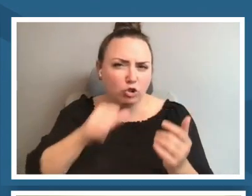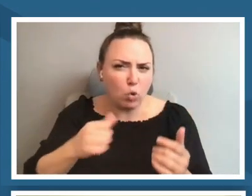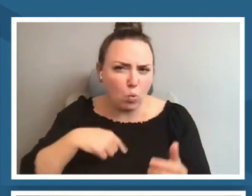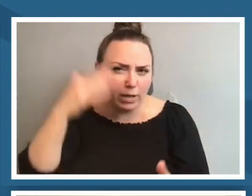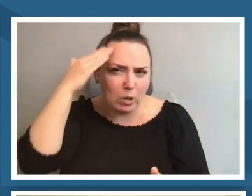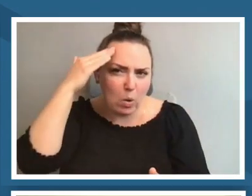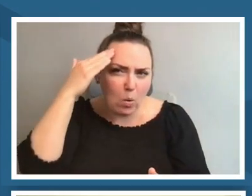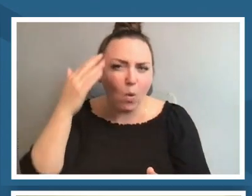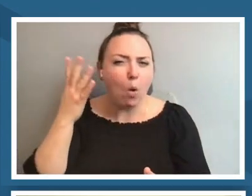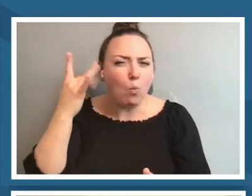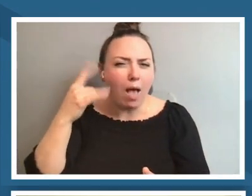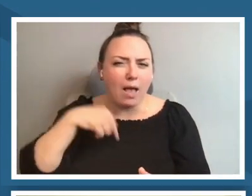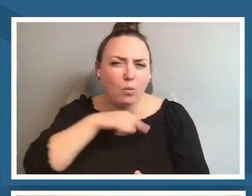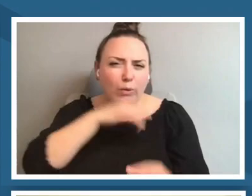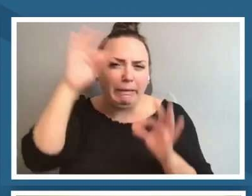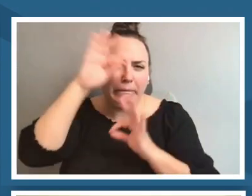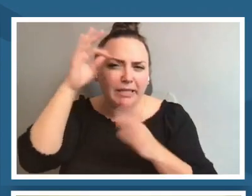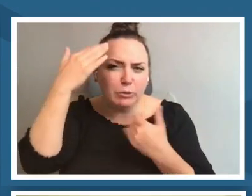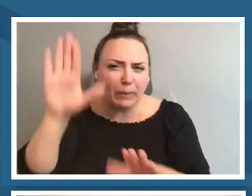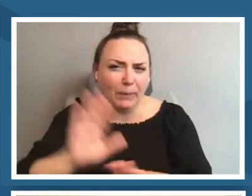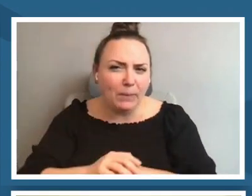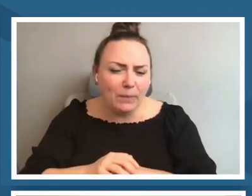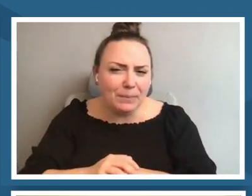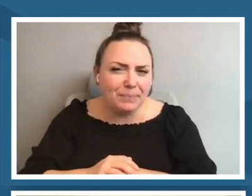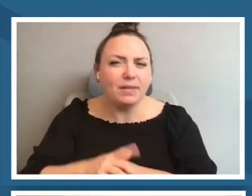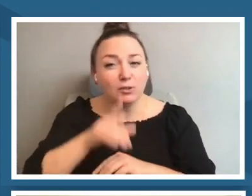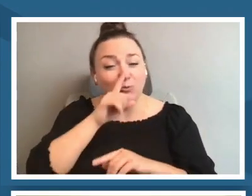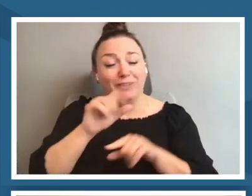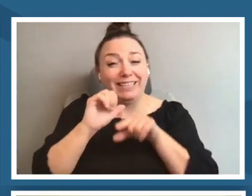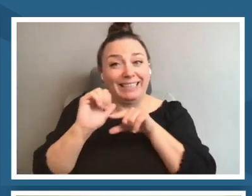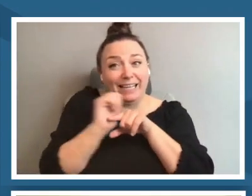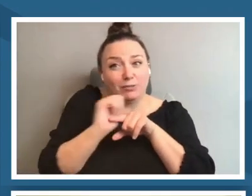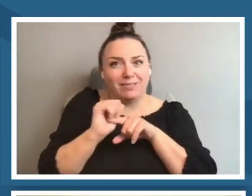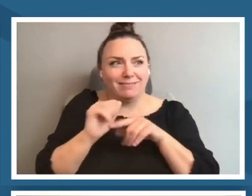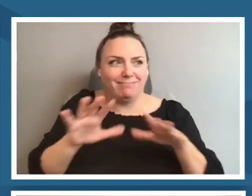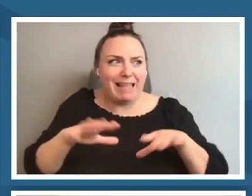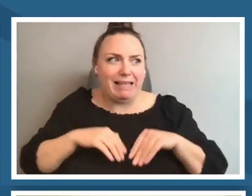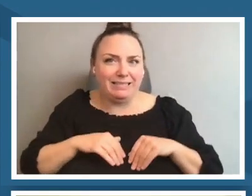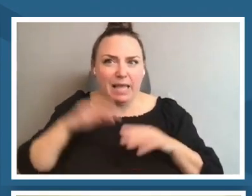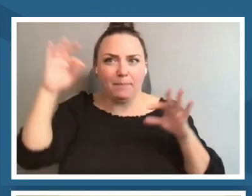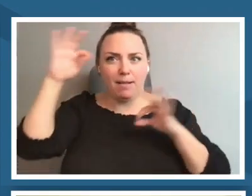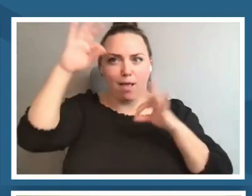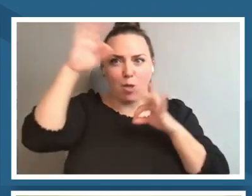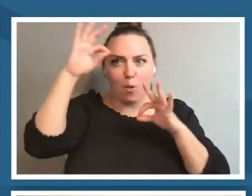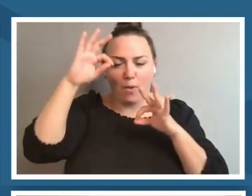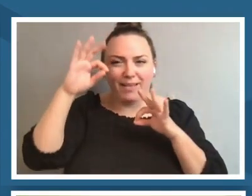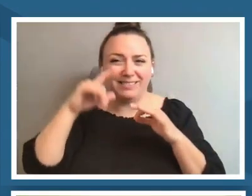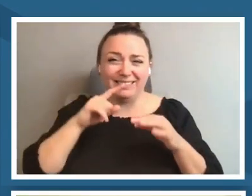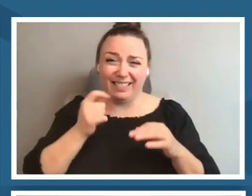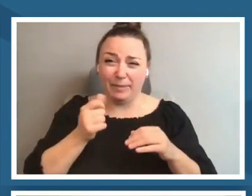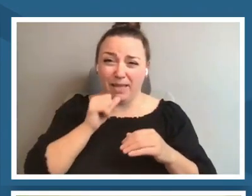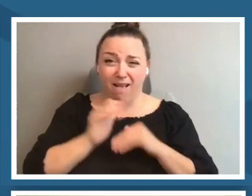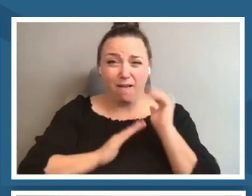inquiry and not knowing and it's it's a little uncomfortable at first so what